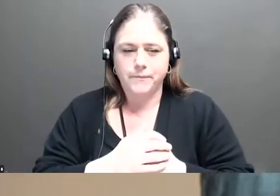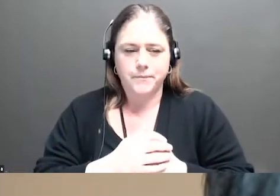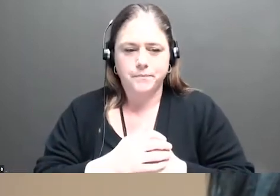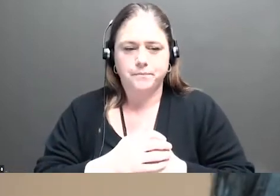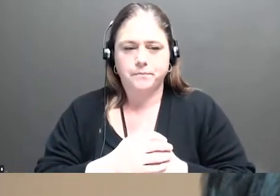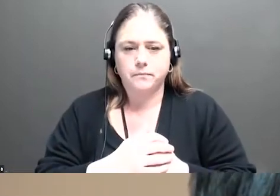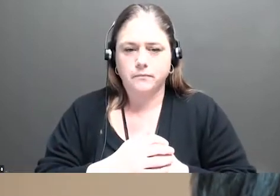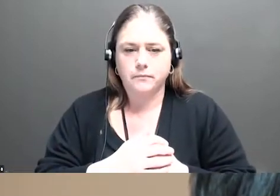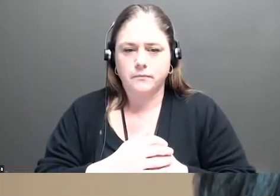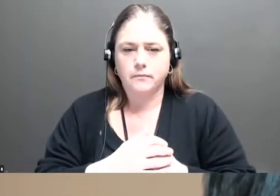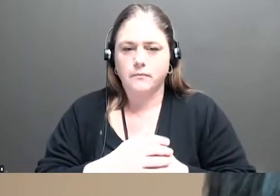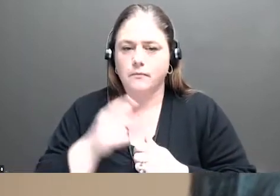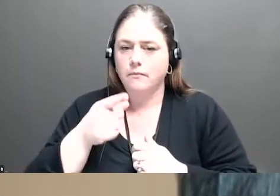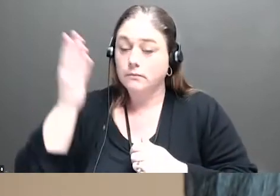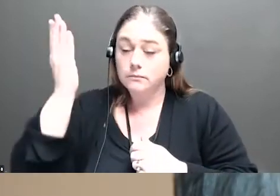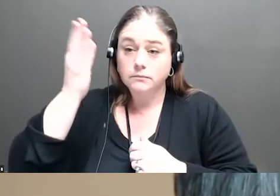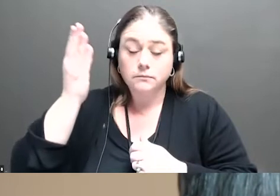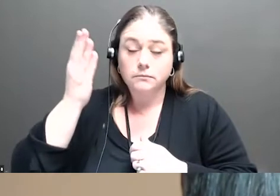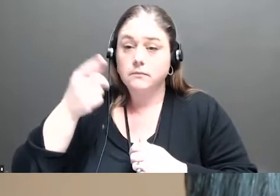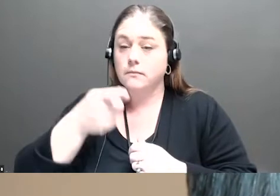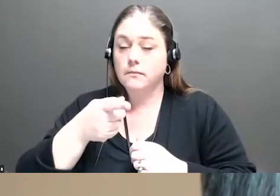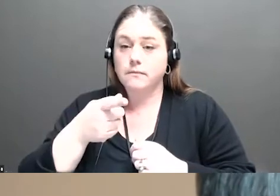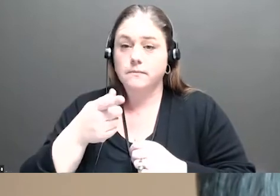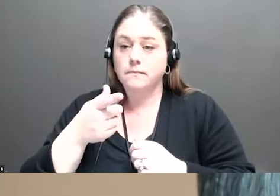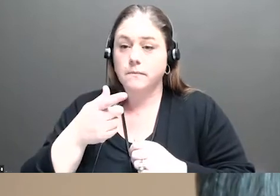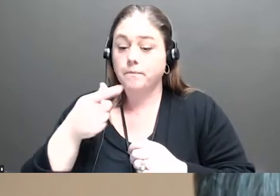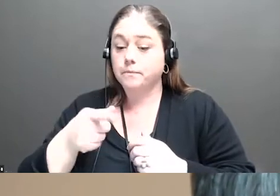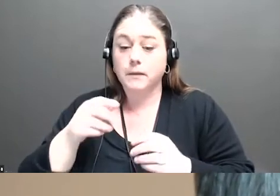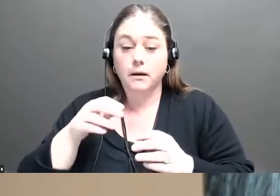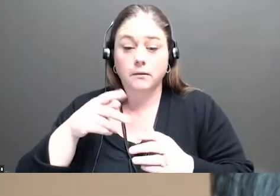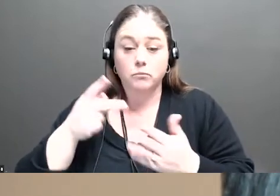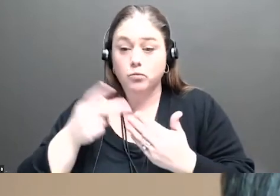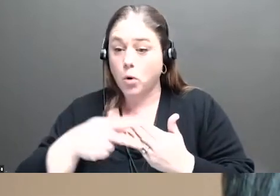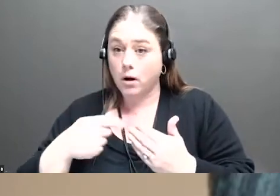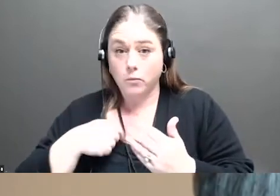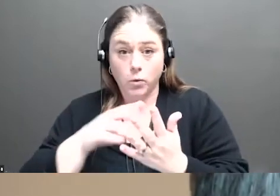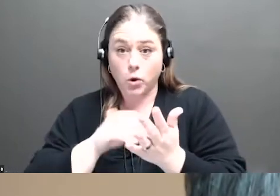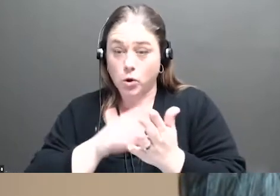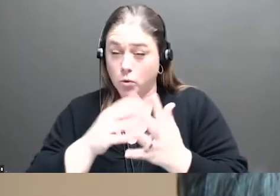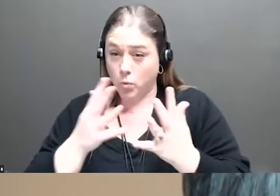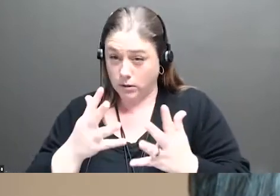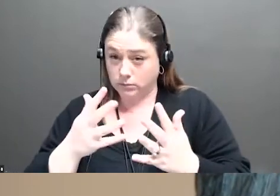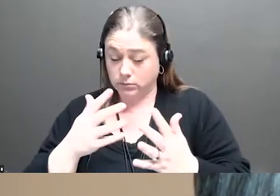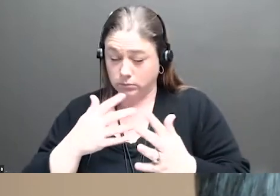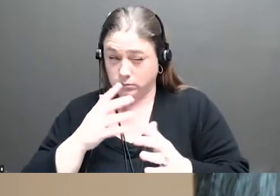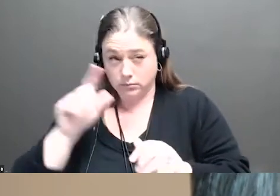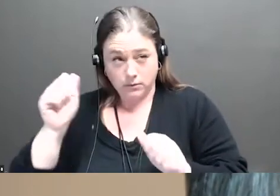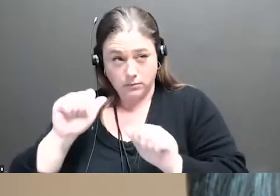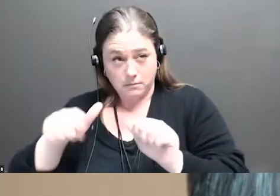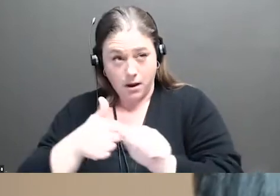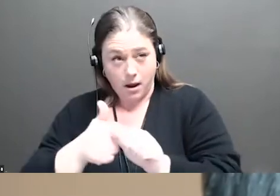from the program for us was an awareness that when we are hiring, we have to ensure that